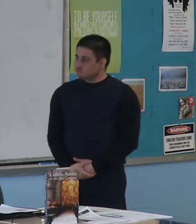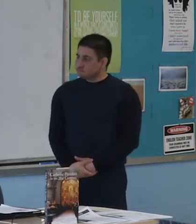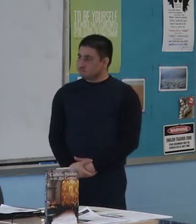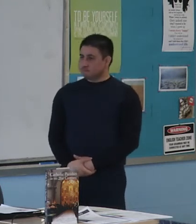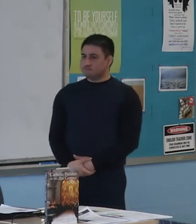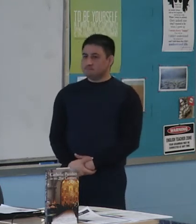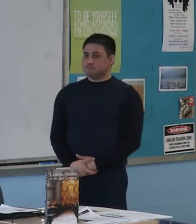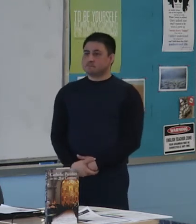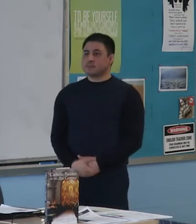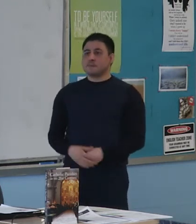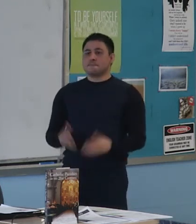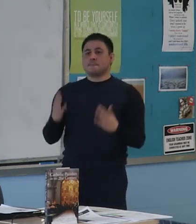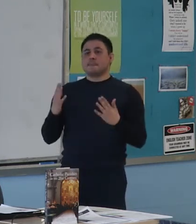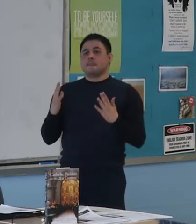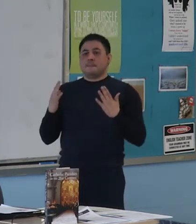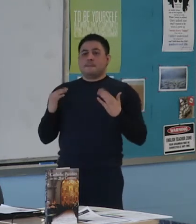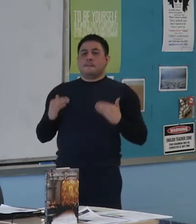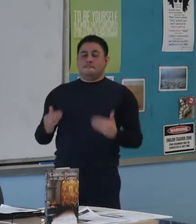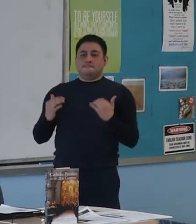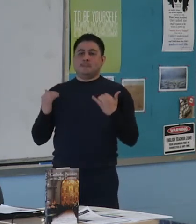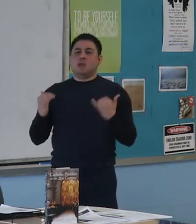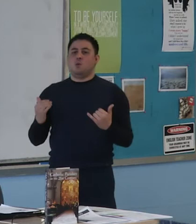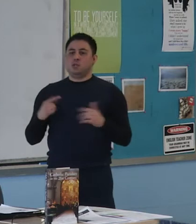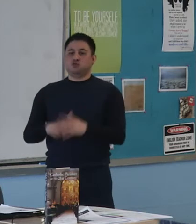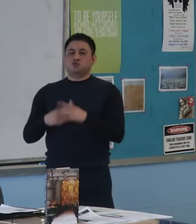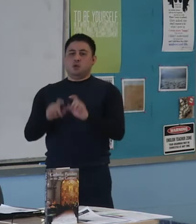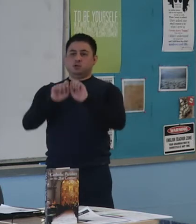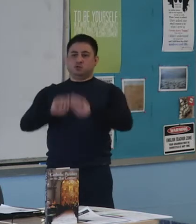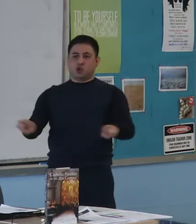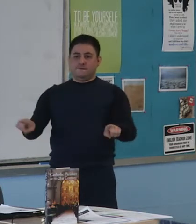So, when we began this survey, these set of surveys, and we started with the